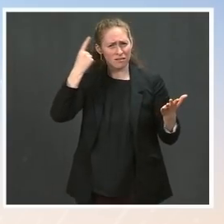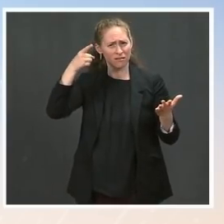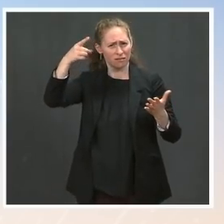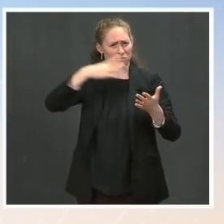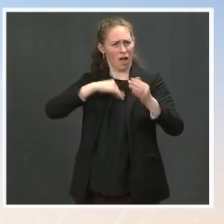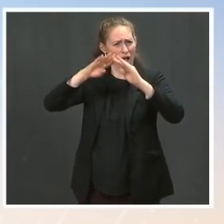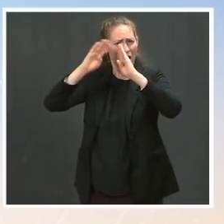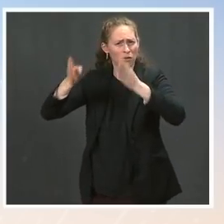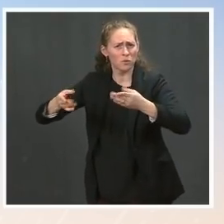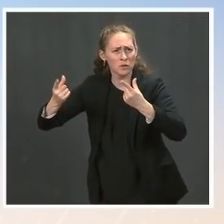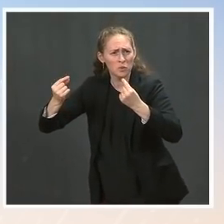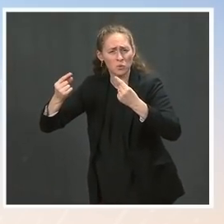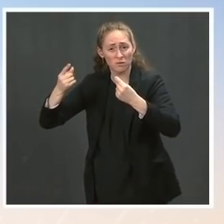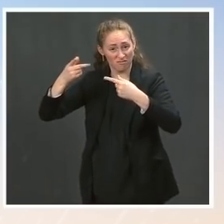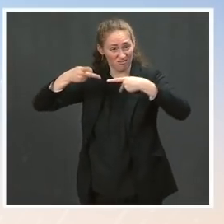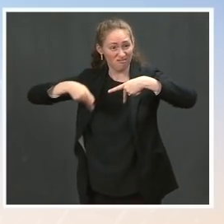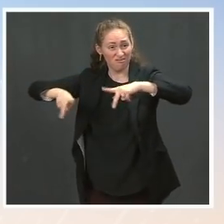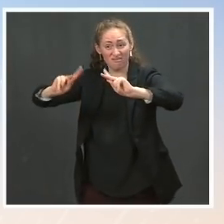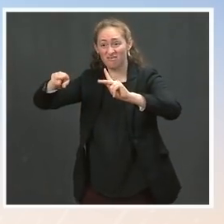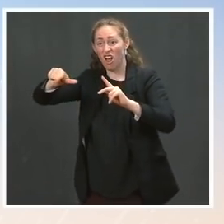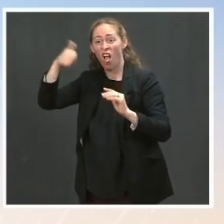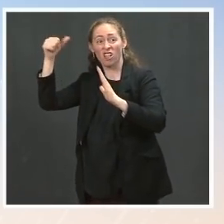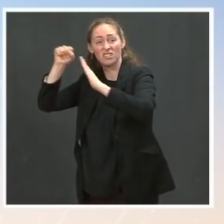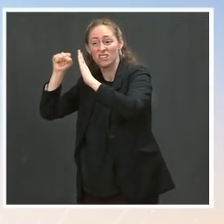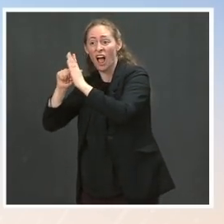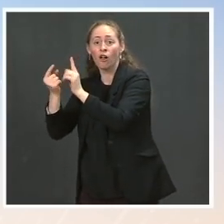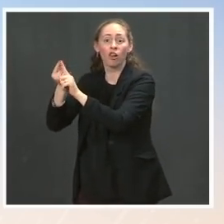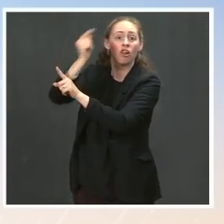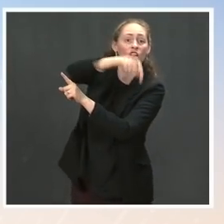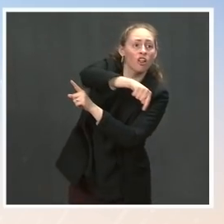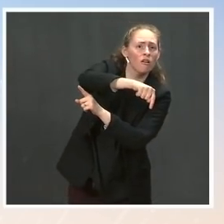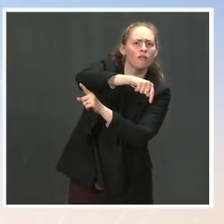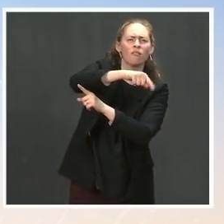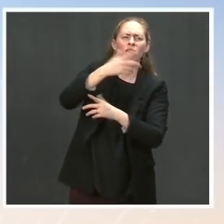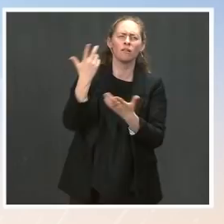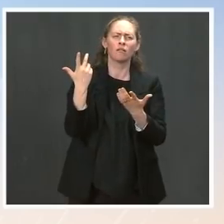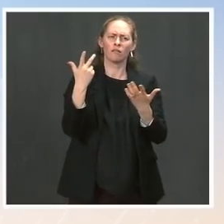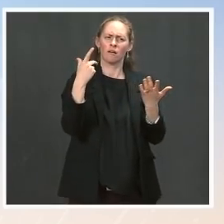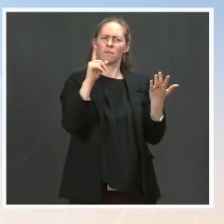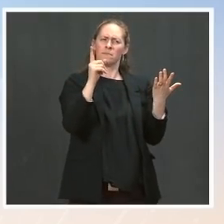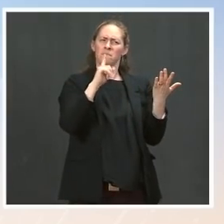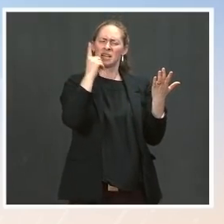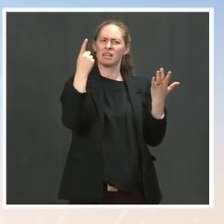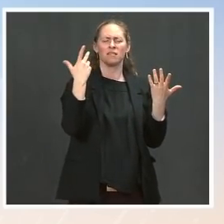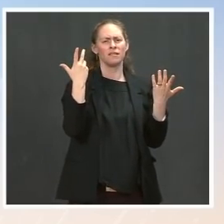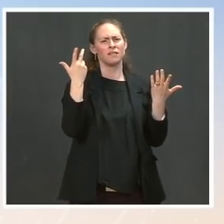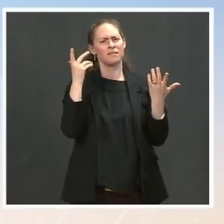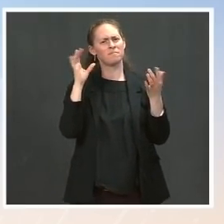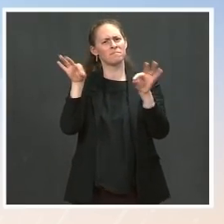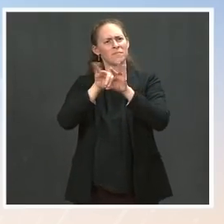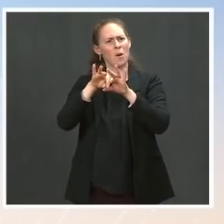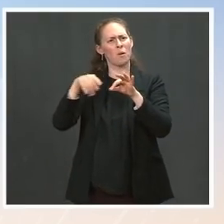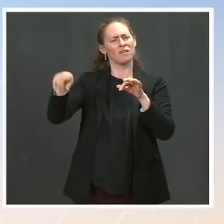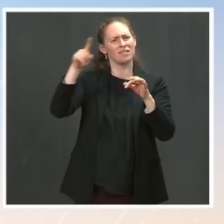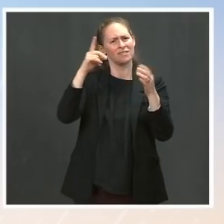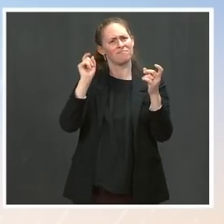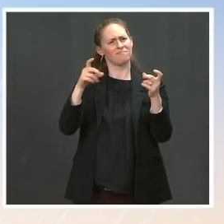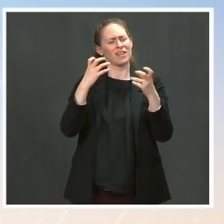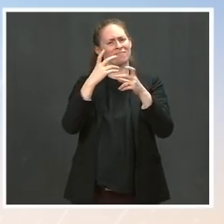Because, of course, this impacts herd immunity and the goals of the White House just to get these shots in arms. Ms. Psaki: Well, there are a number of steps